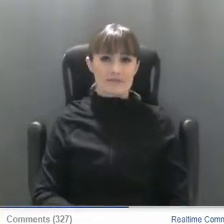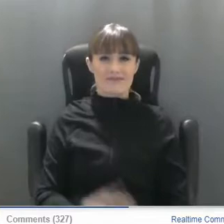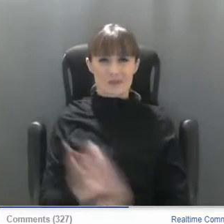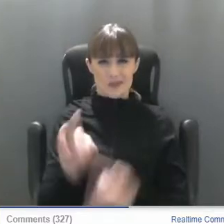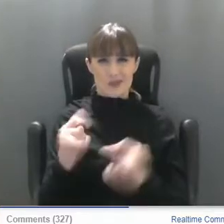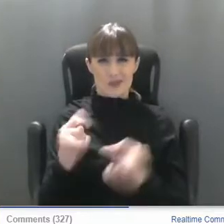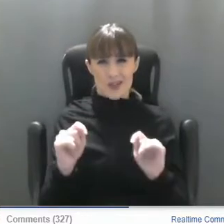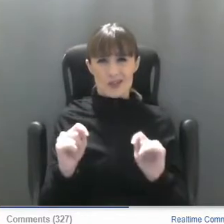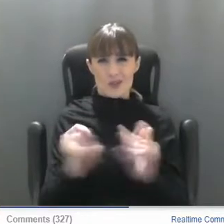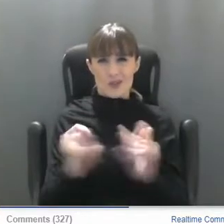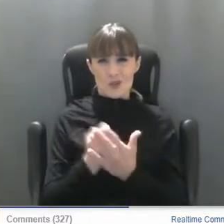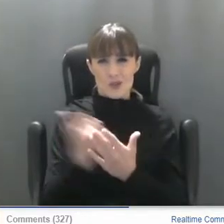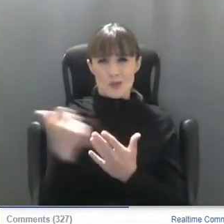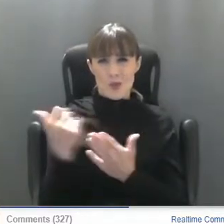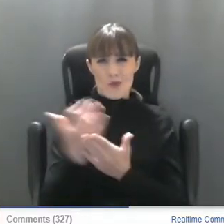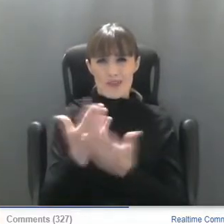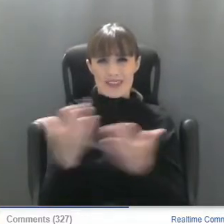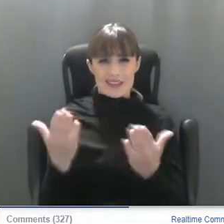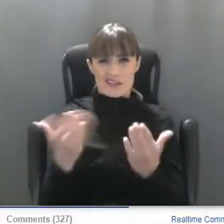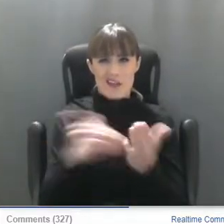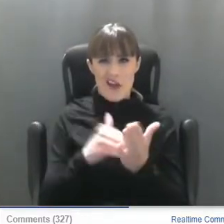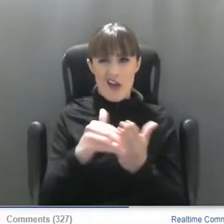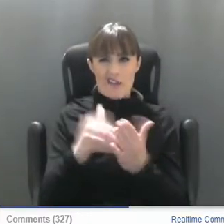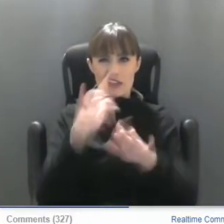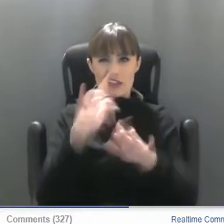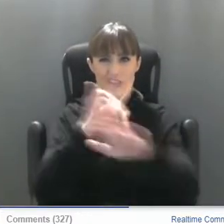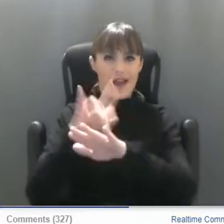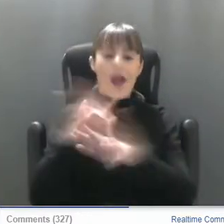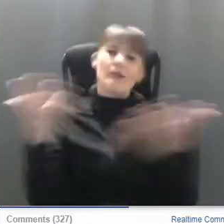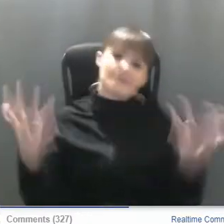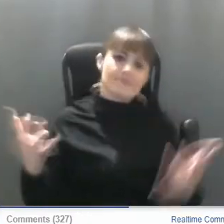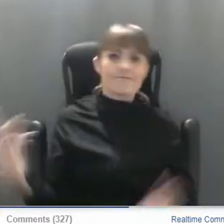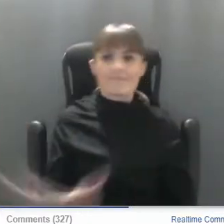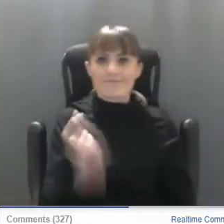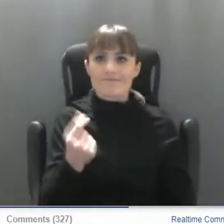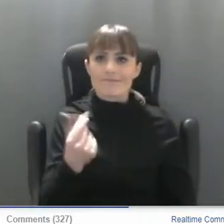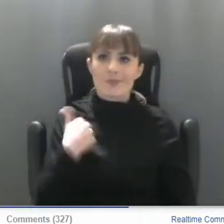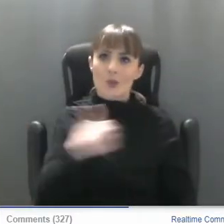Oh as soon as we got over here, the elephant's went the other way. You see